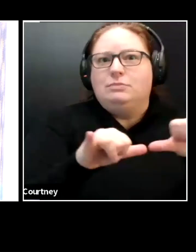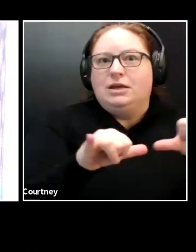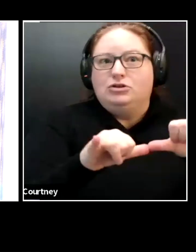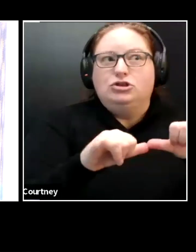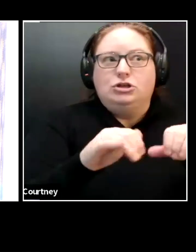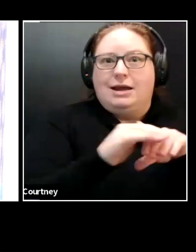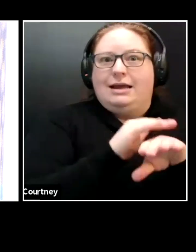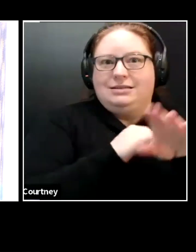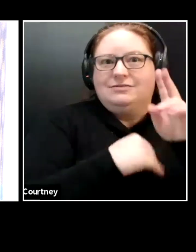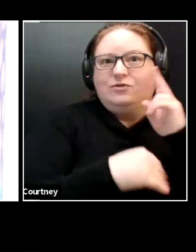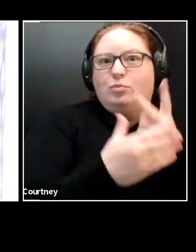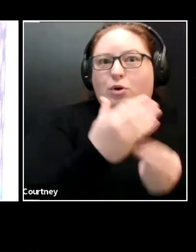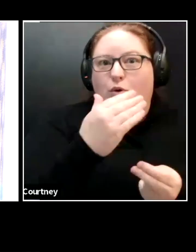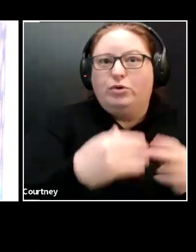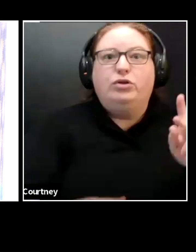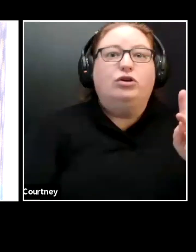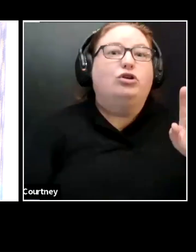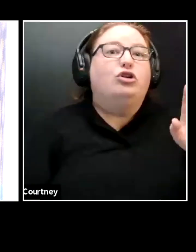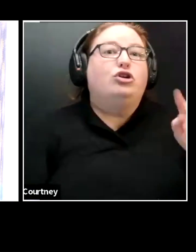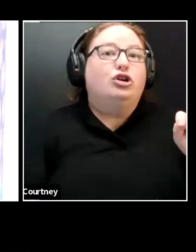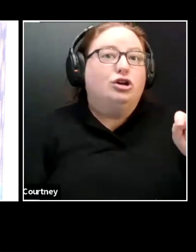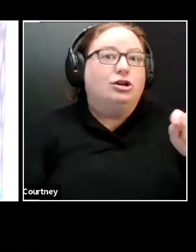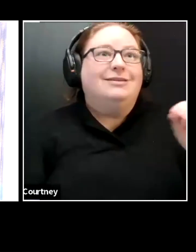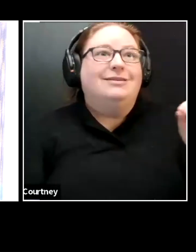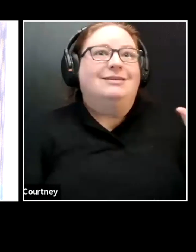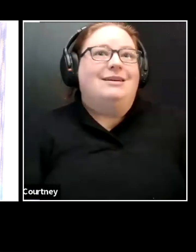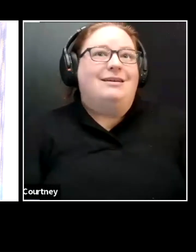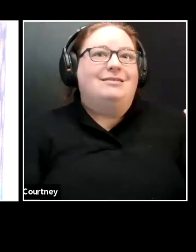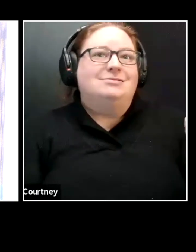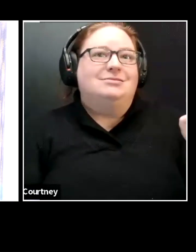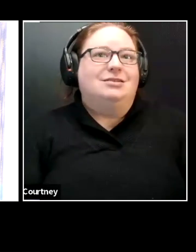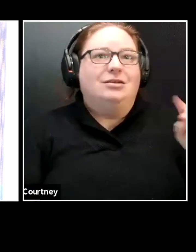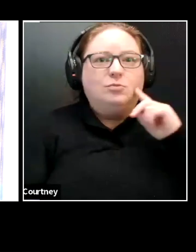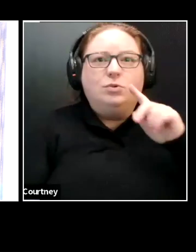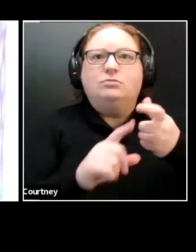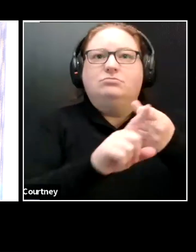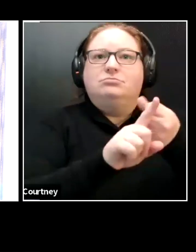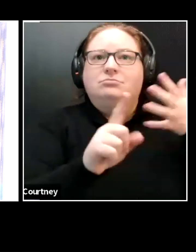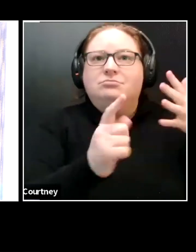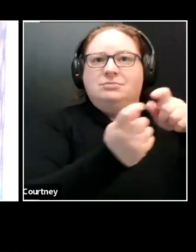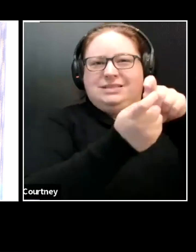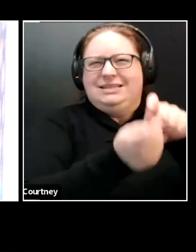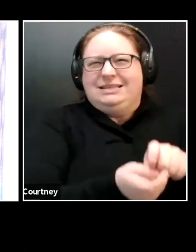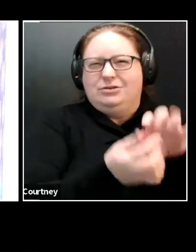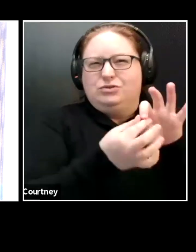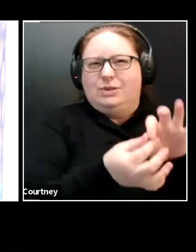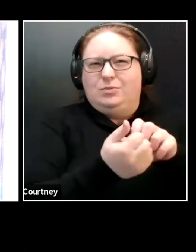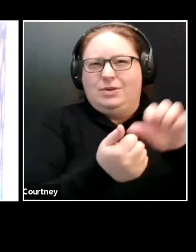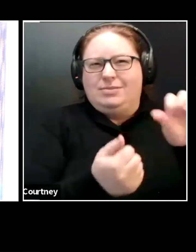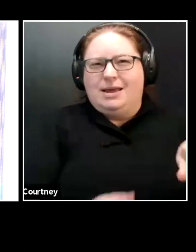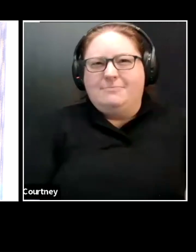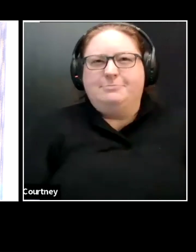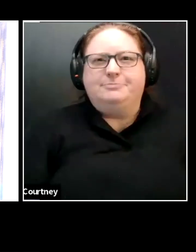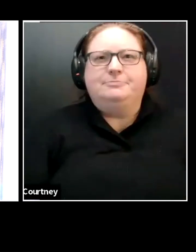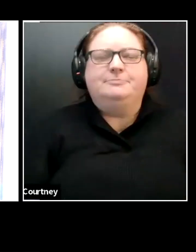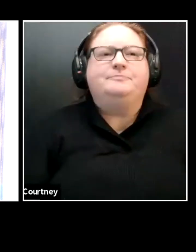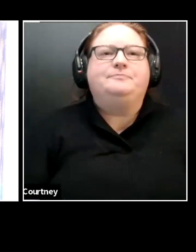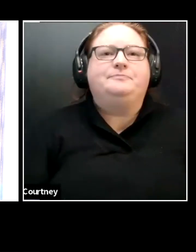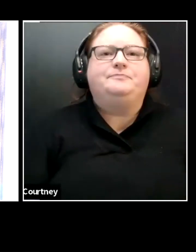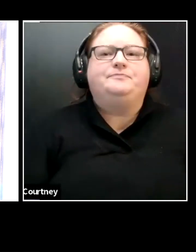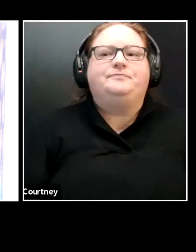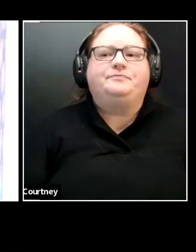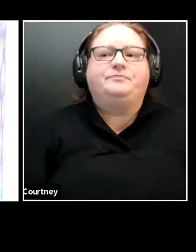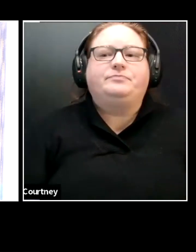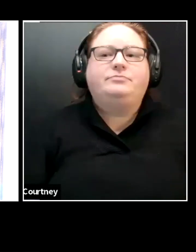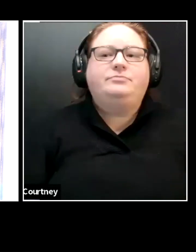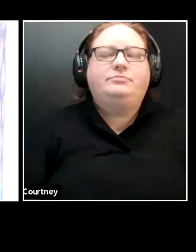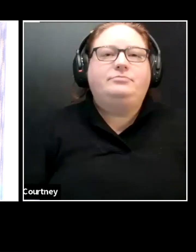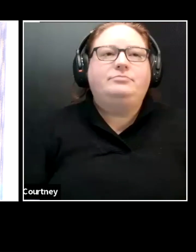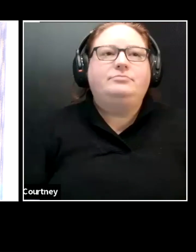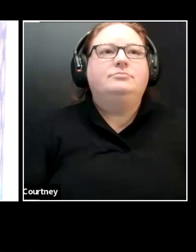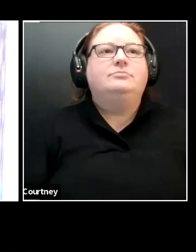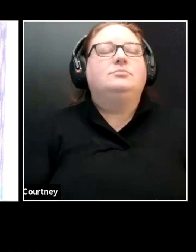um Kurt and Anson will go into um details about that. Um uh we'll also um be working soon in order